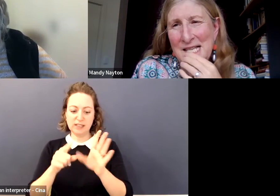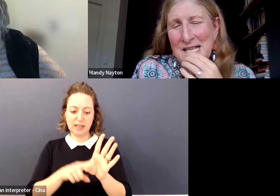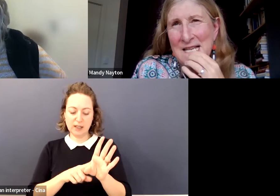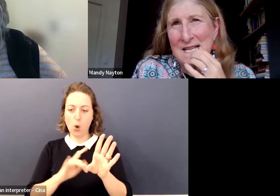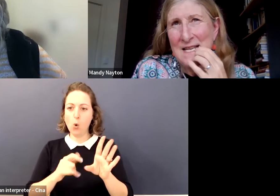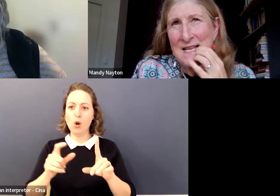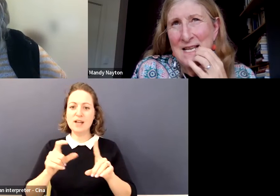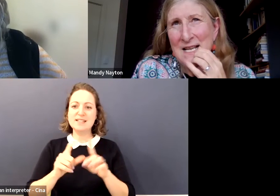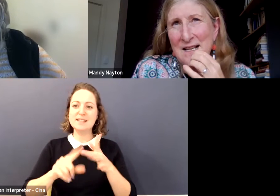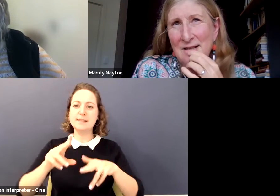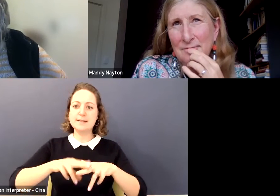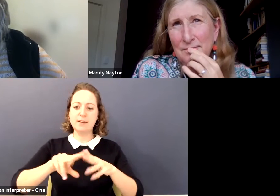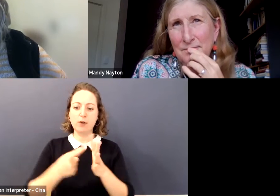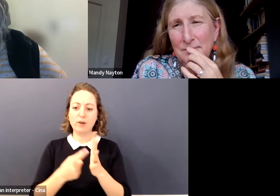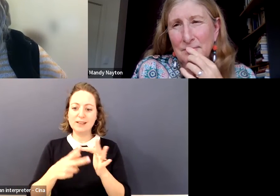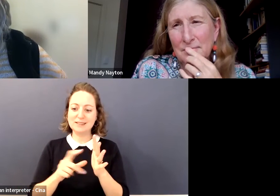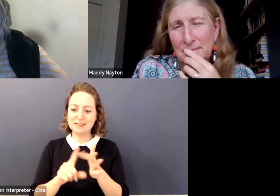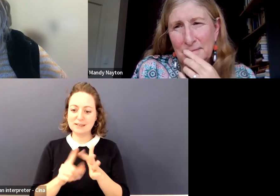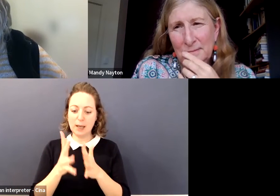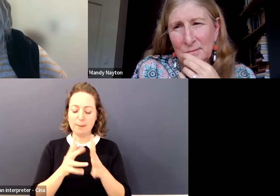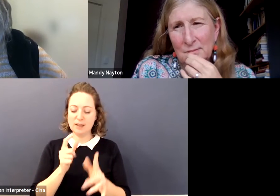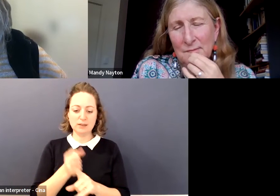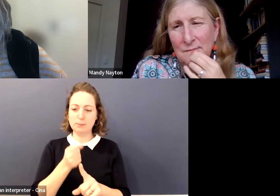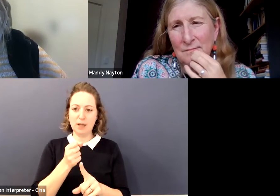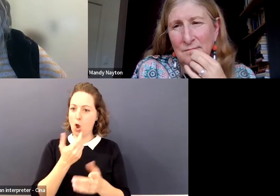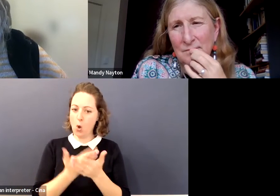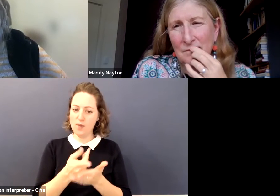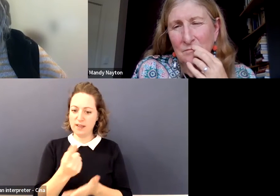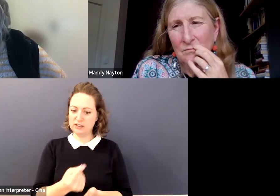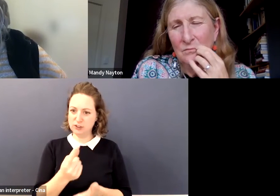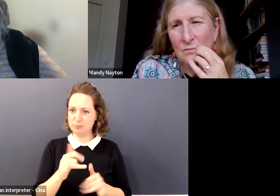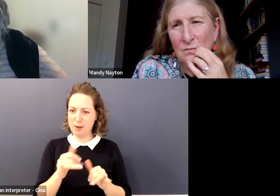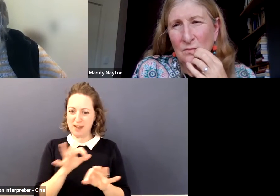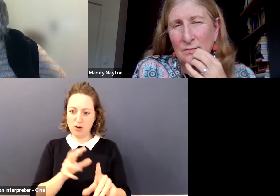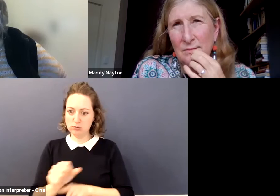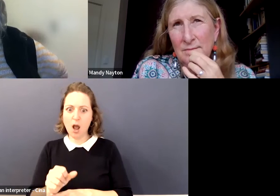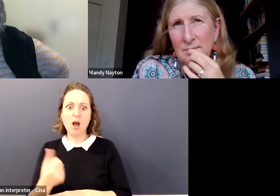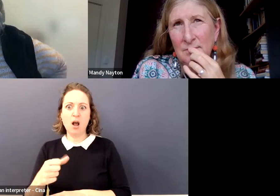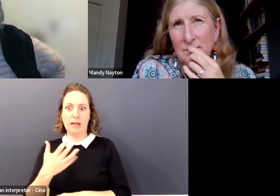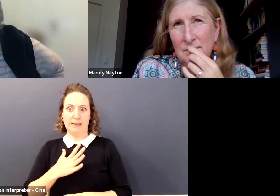meaning the implications. So the individual may not... The supports aren't seen... The supports